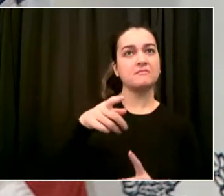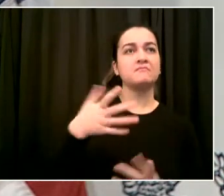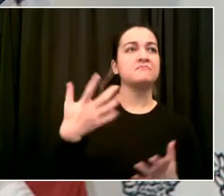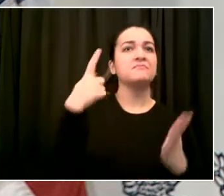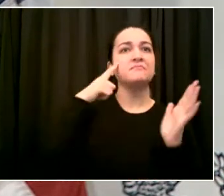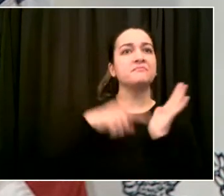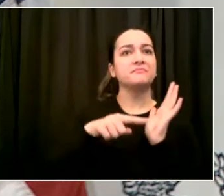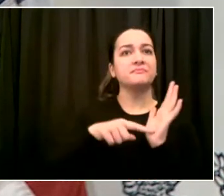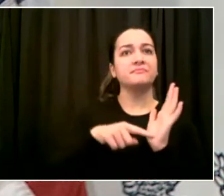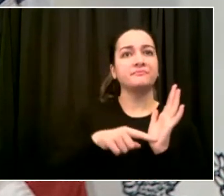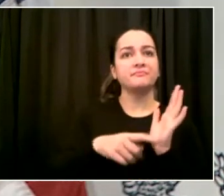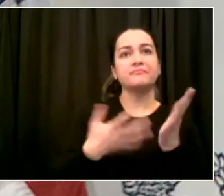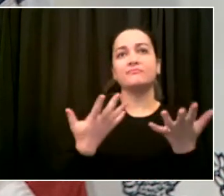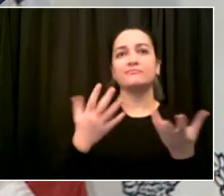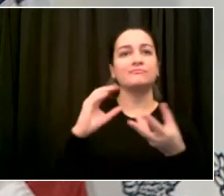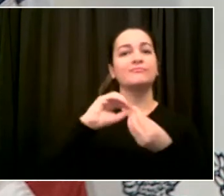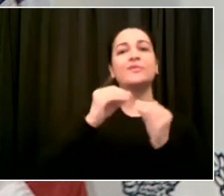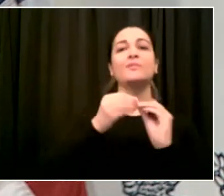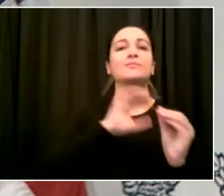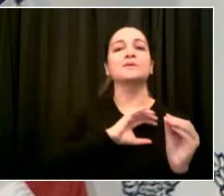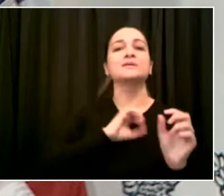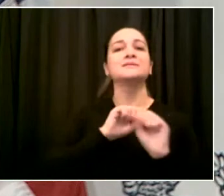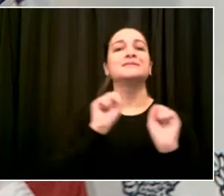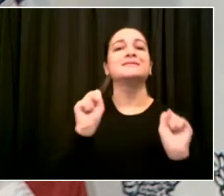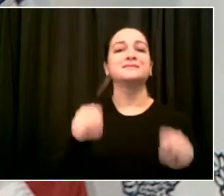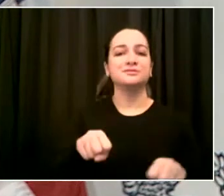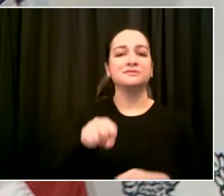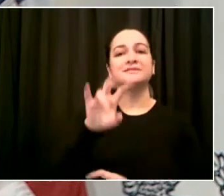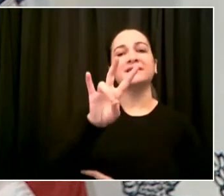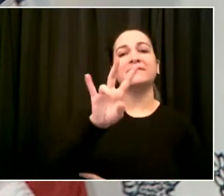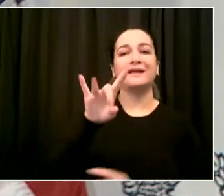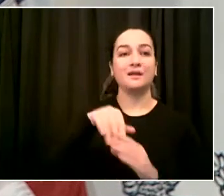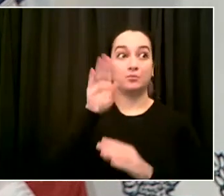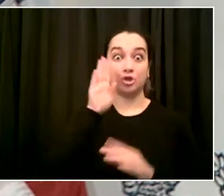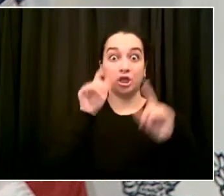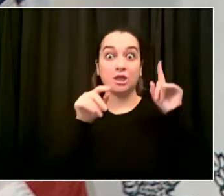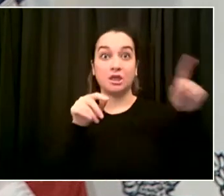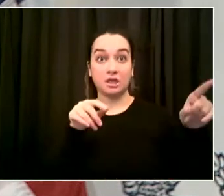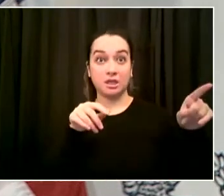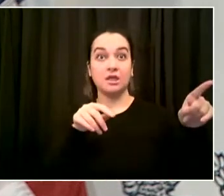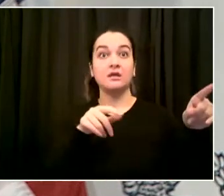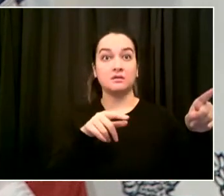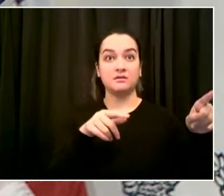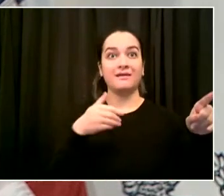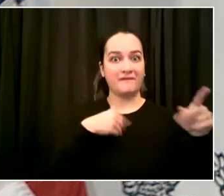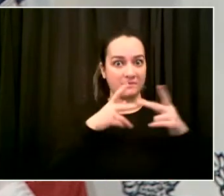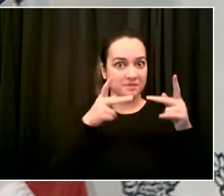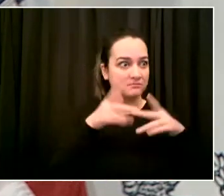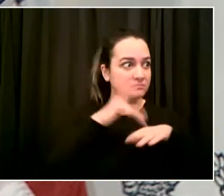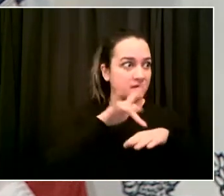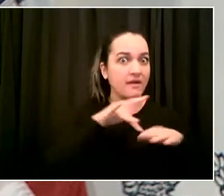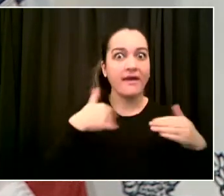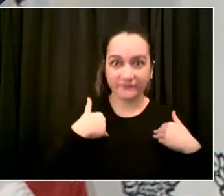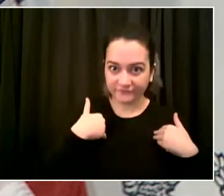AN EXAMPLE. IF, LET'S SAY THAT PRECINCT COMMANDER ROLE IS ABABUOT T TOOPE UP IN THE PRECINCT IN